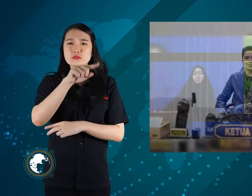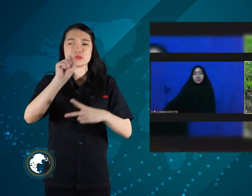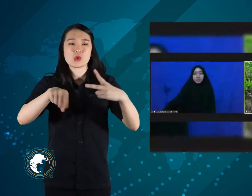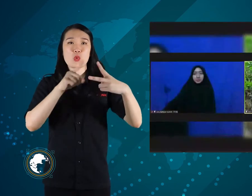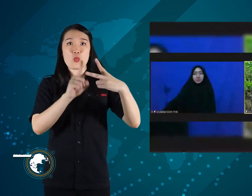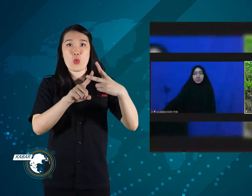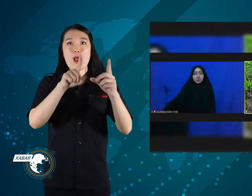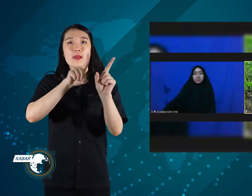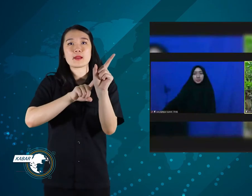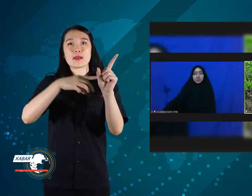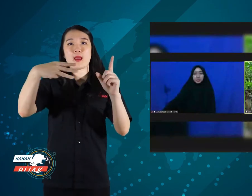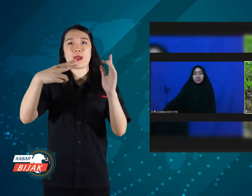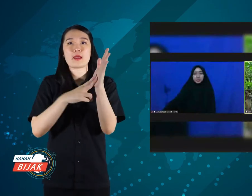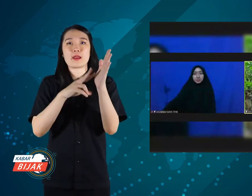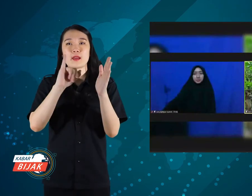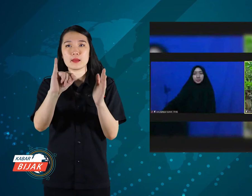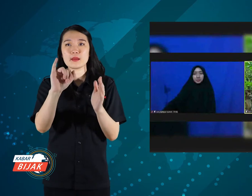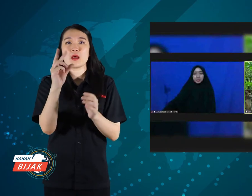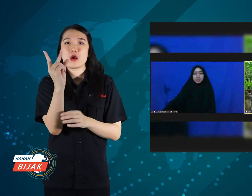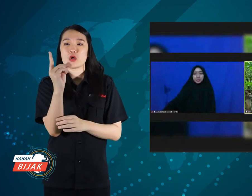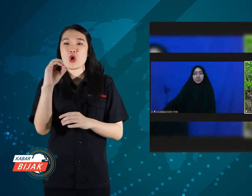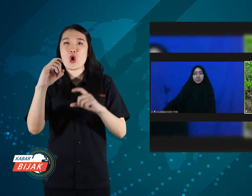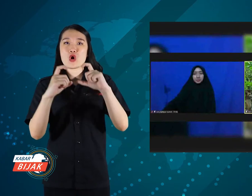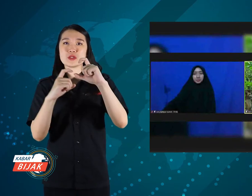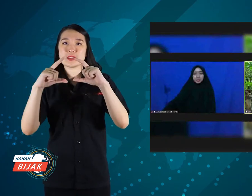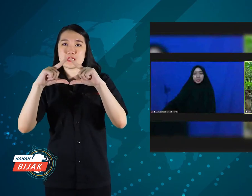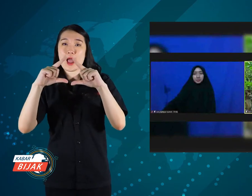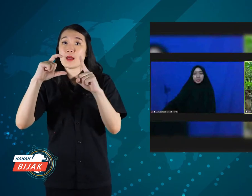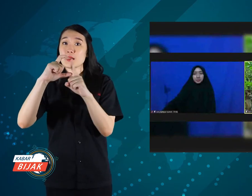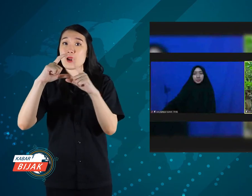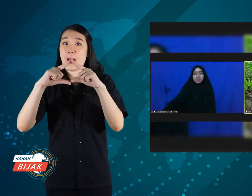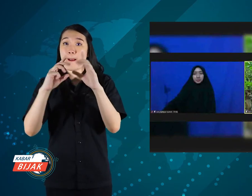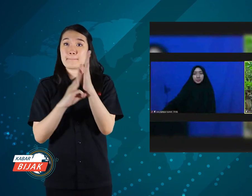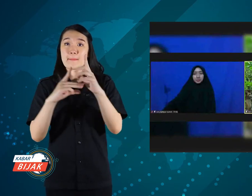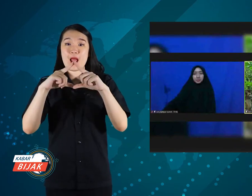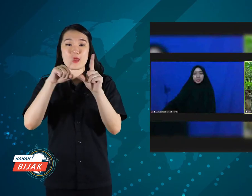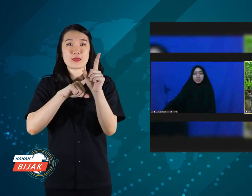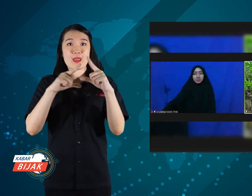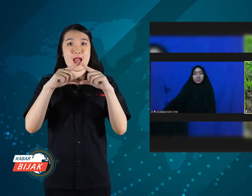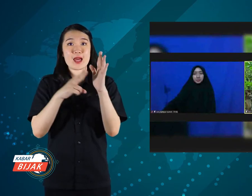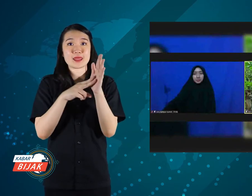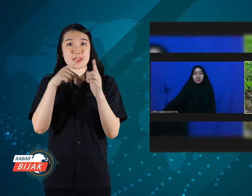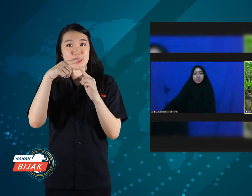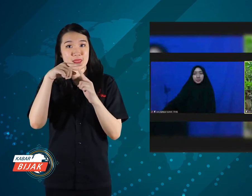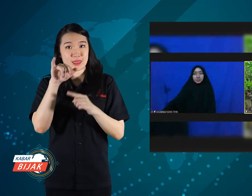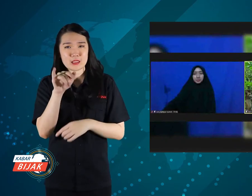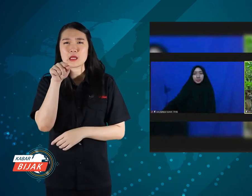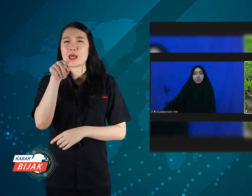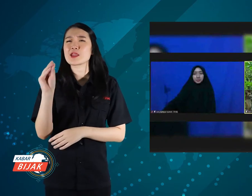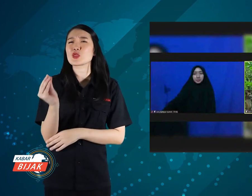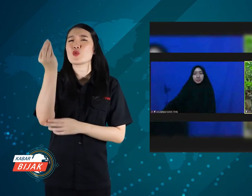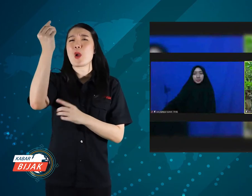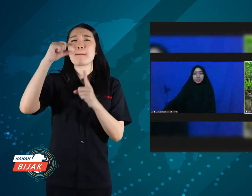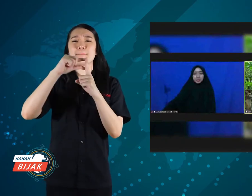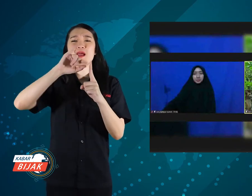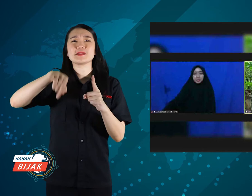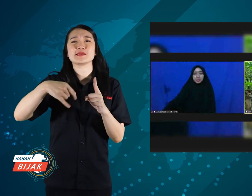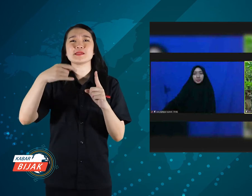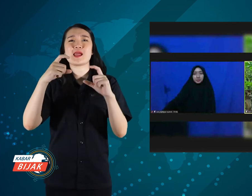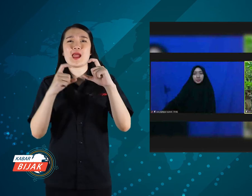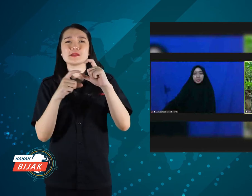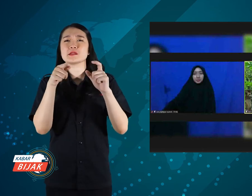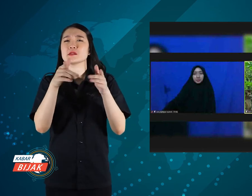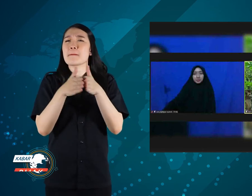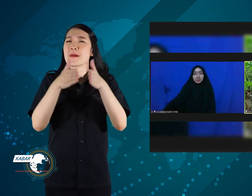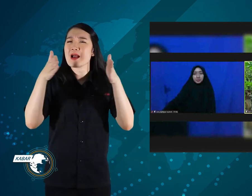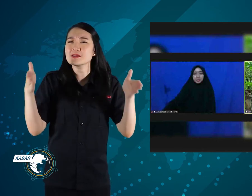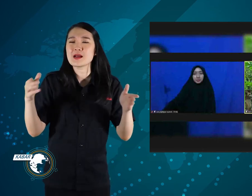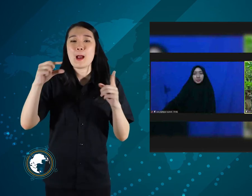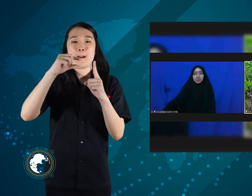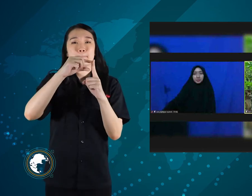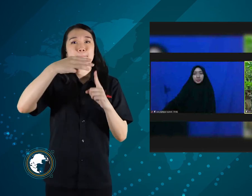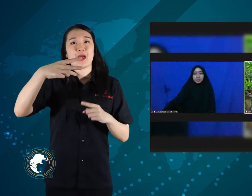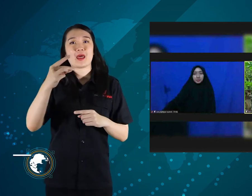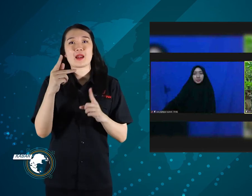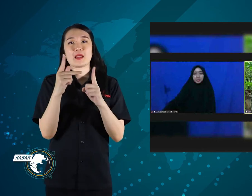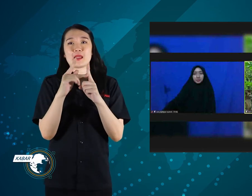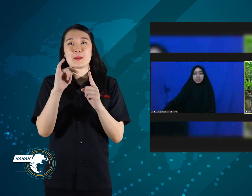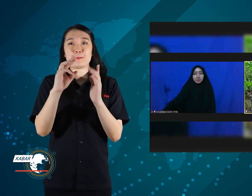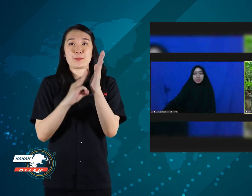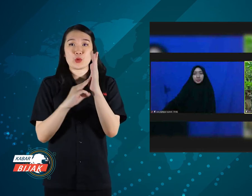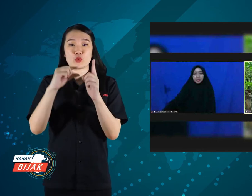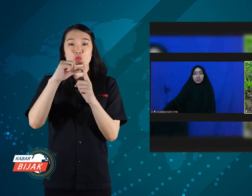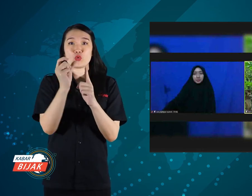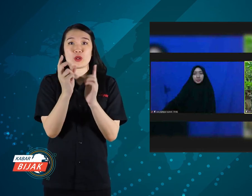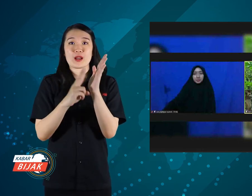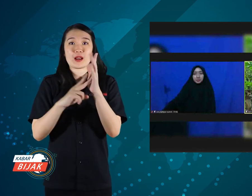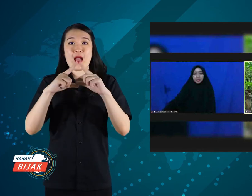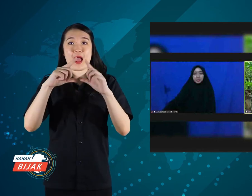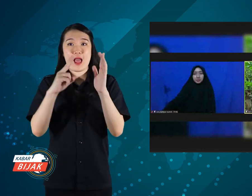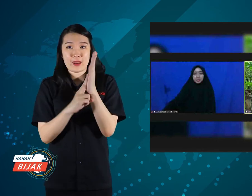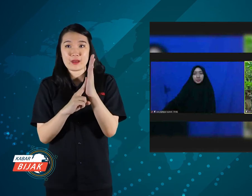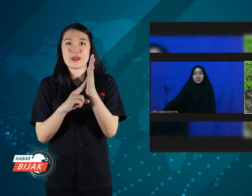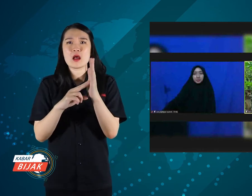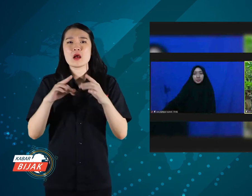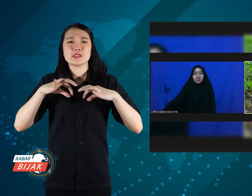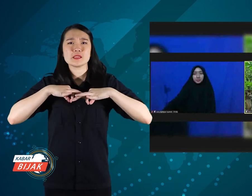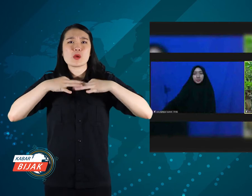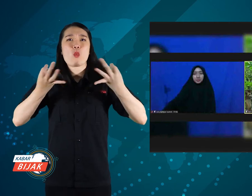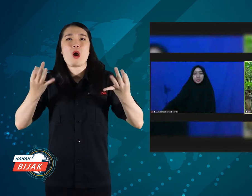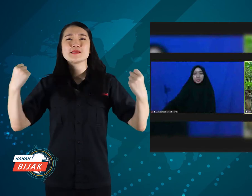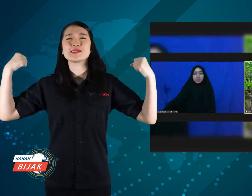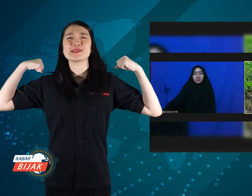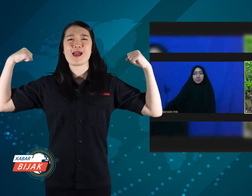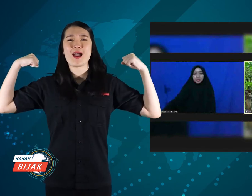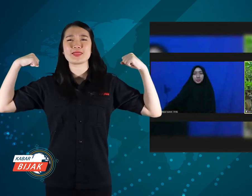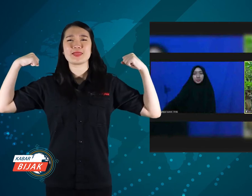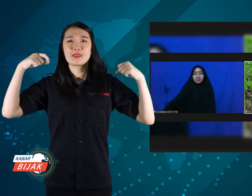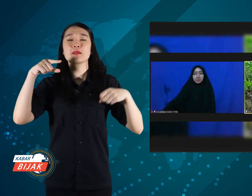Yeni Rosa Damayanti, chairman of PJS (Healthy Soul Society),